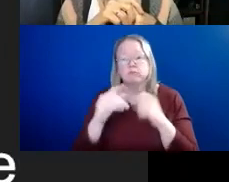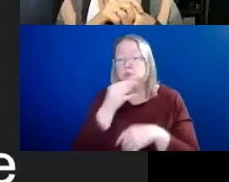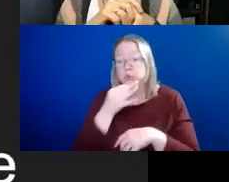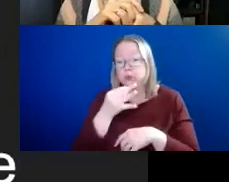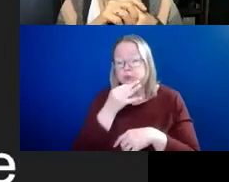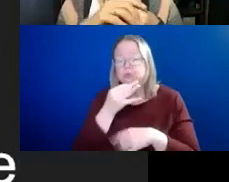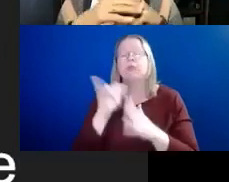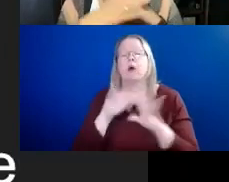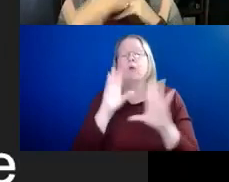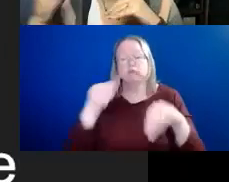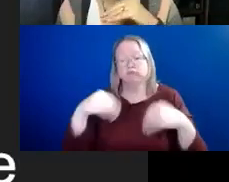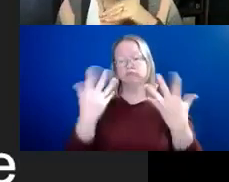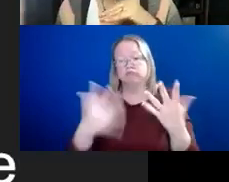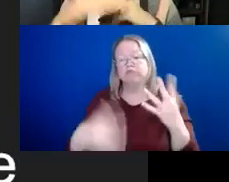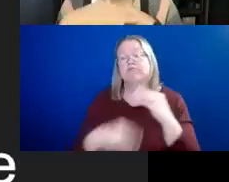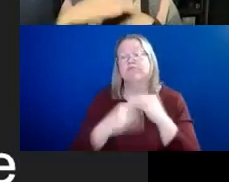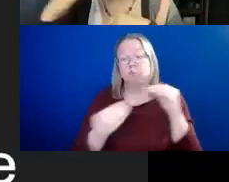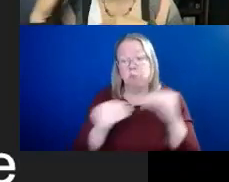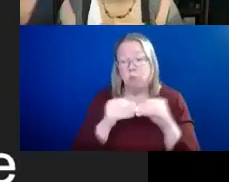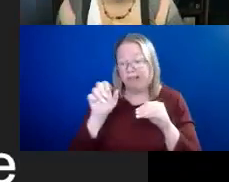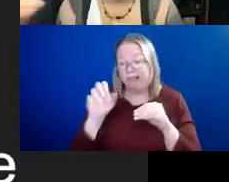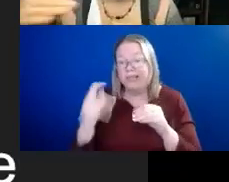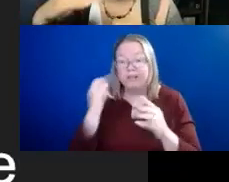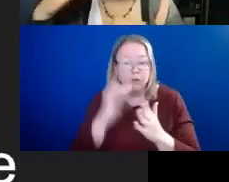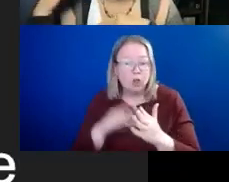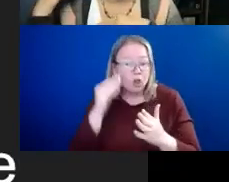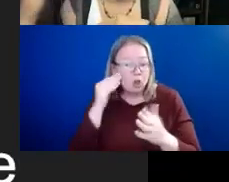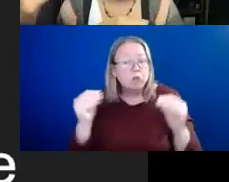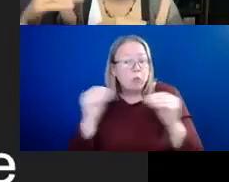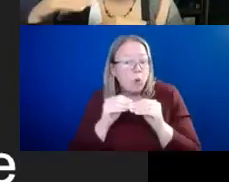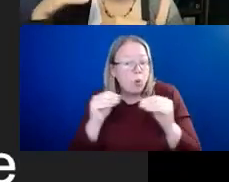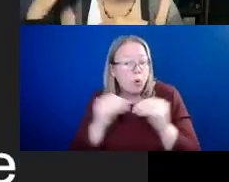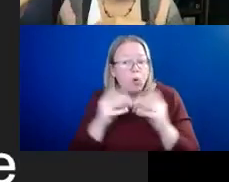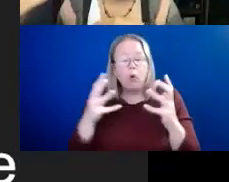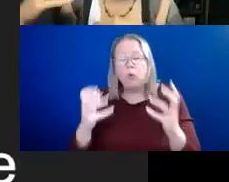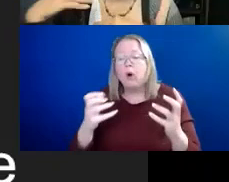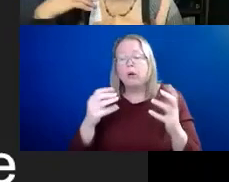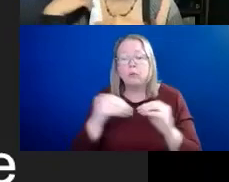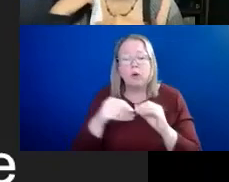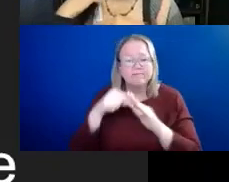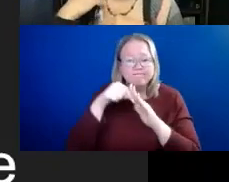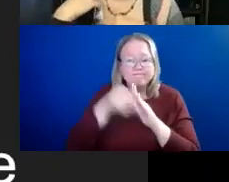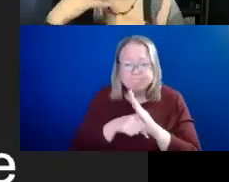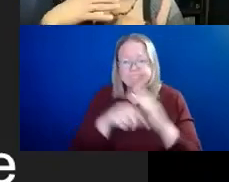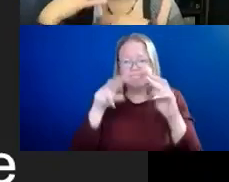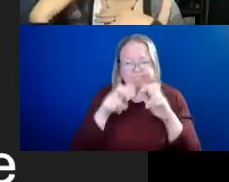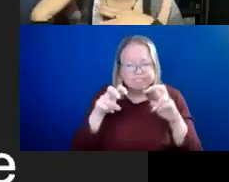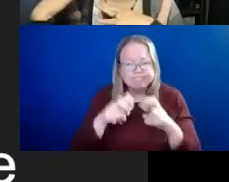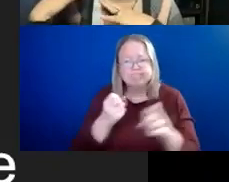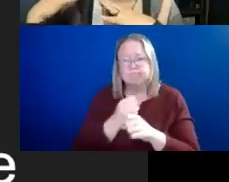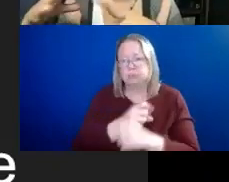provide additional links if you want to learn more , if you want to go 13:22:04 deeper into making sure you are fully thinking